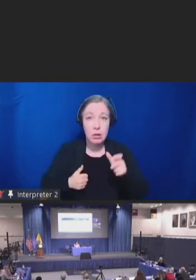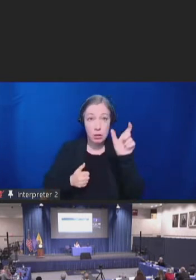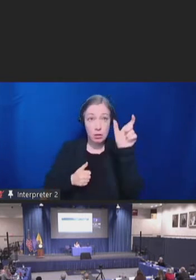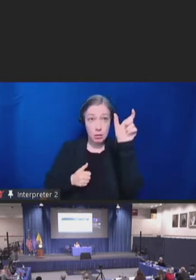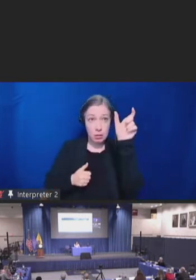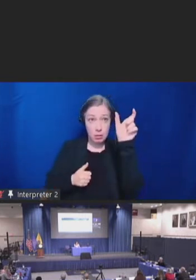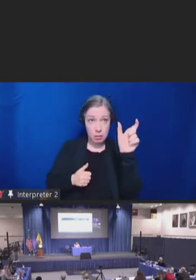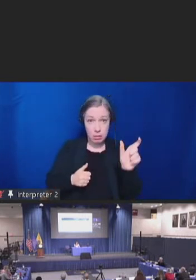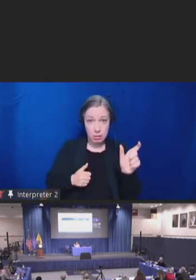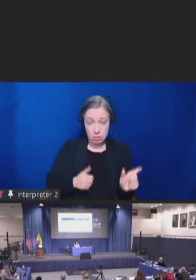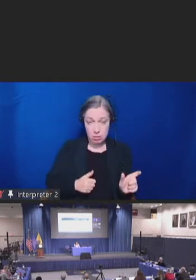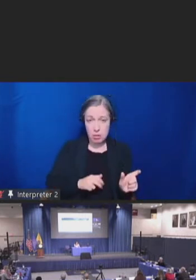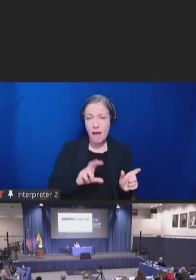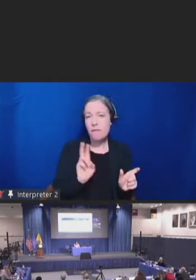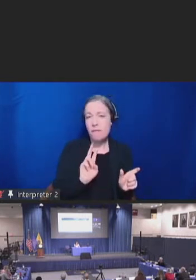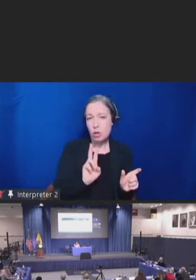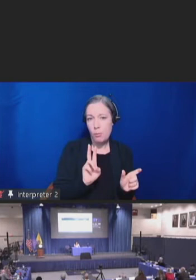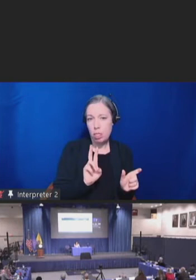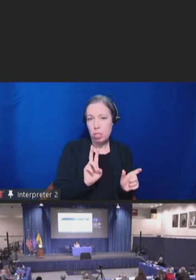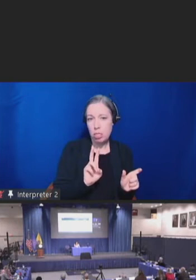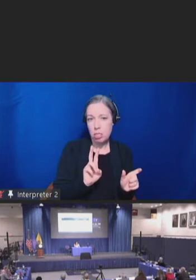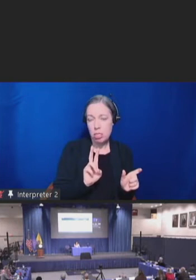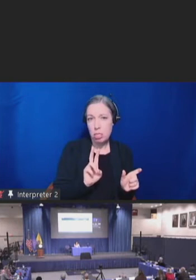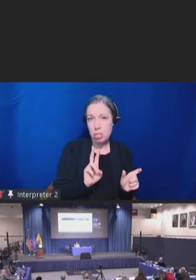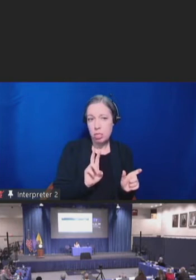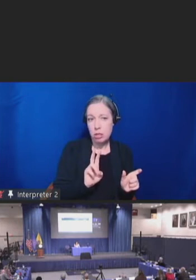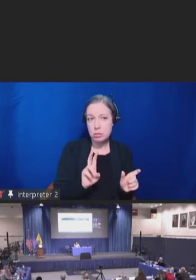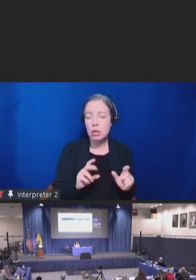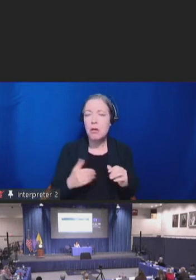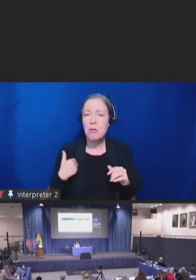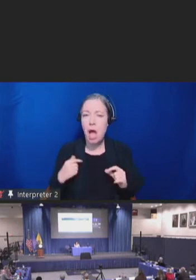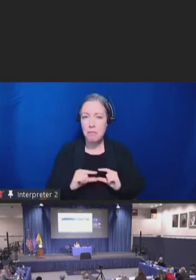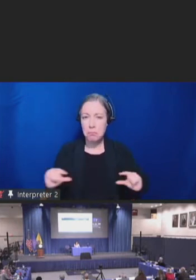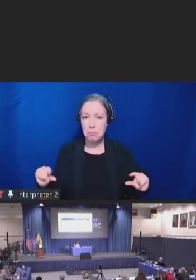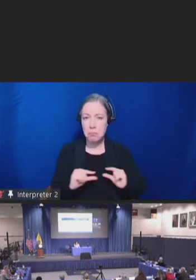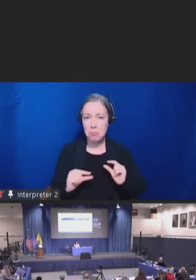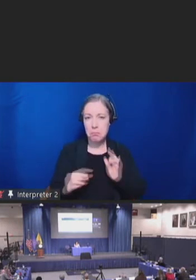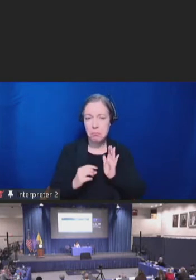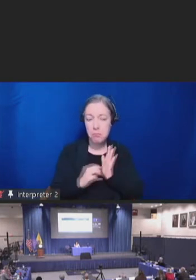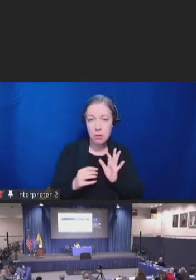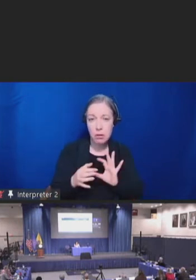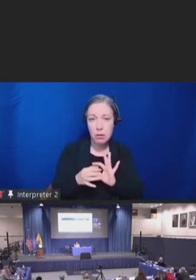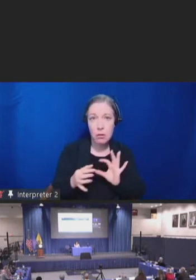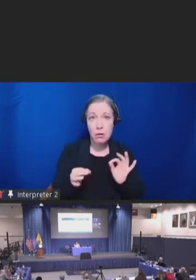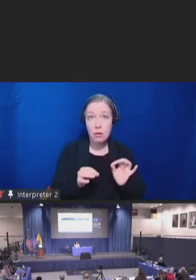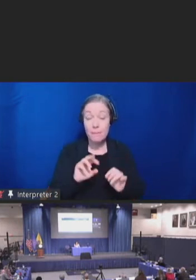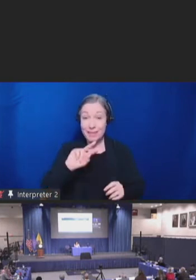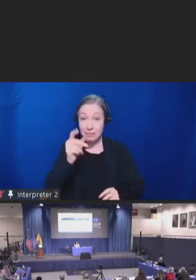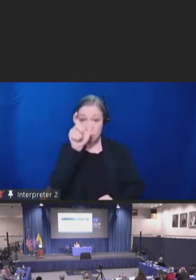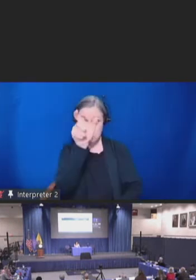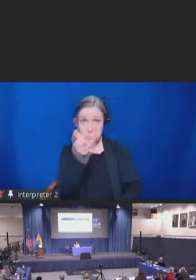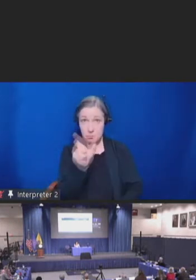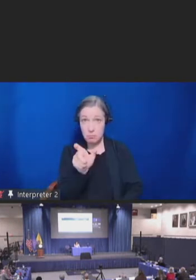And then there's additional covariates that are listed in the notes down below. Second column is the adjusted hazard ratio for the eczema cohort.